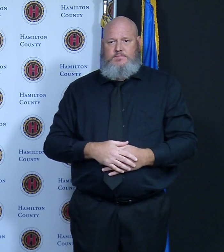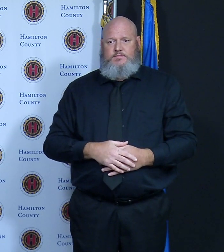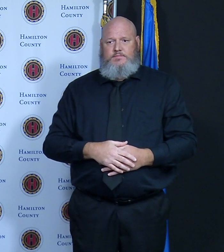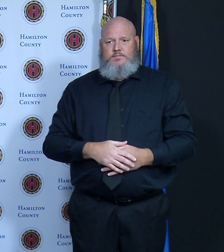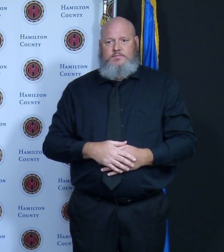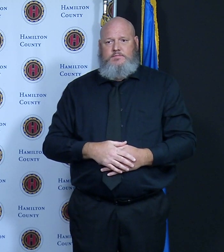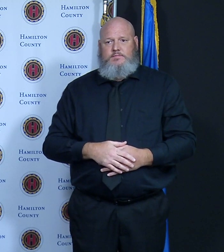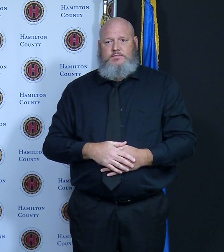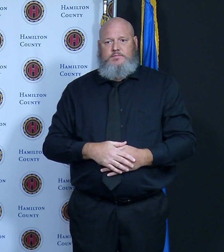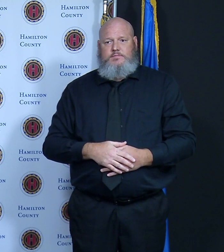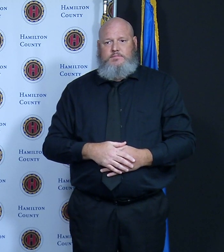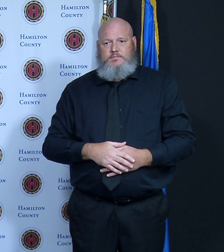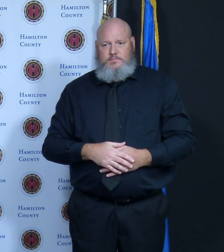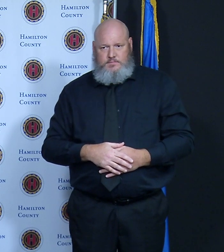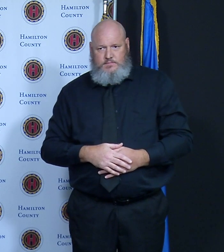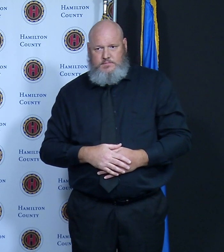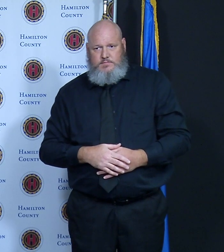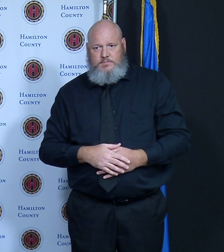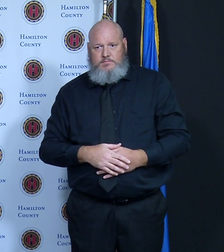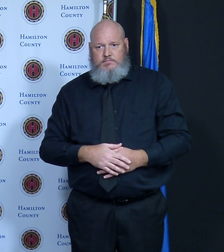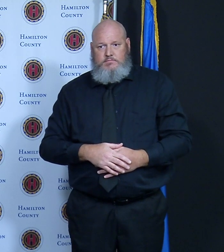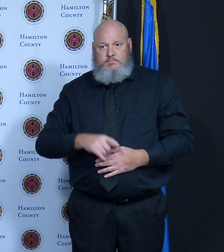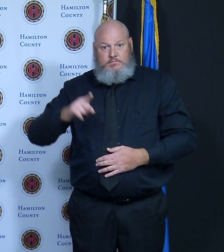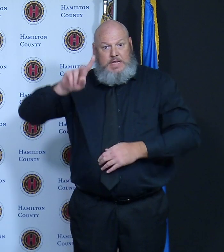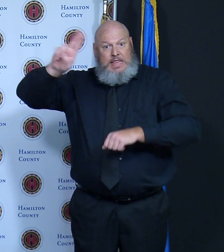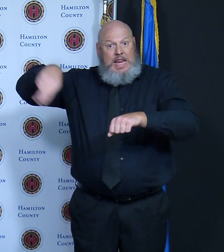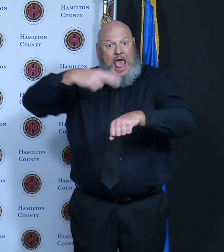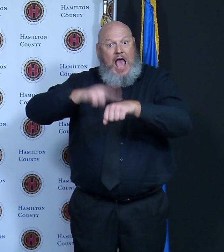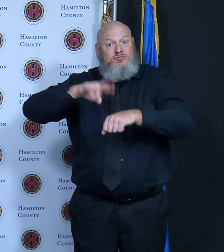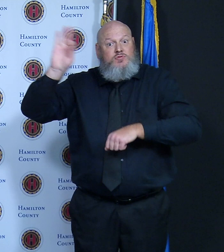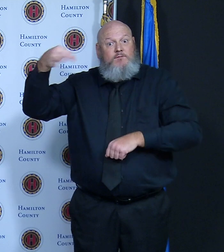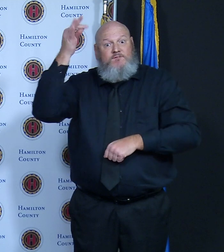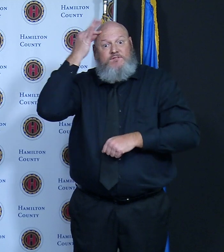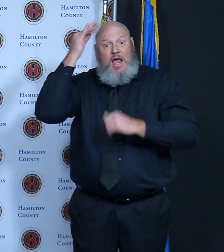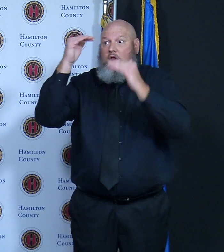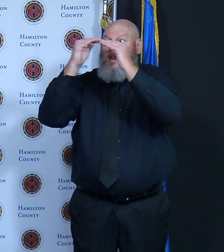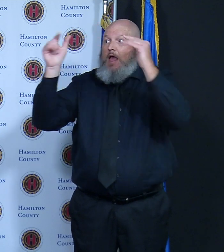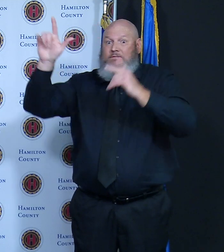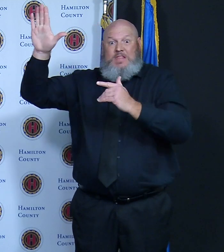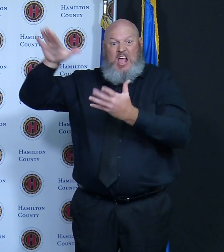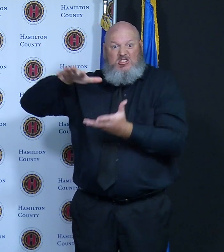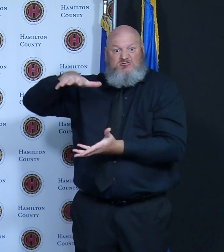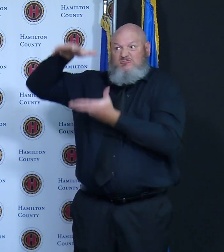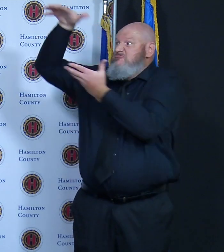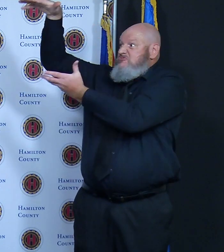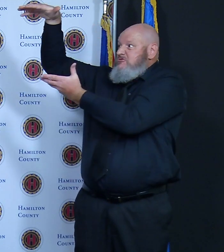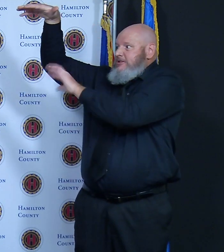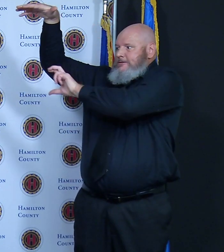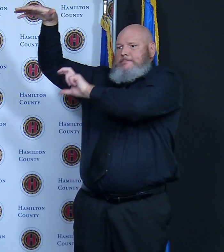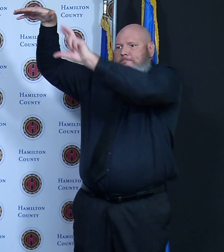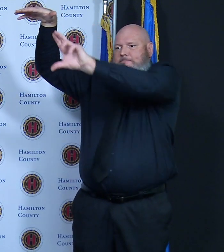and so it's going to be I don't have a time frame on when that supply chain